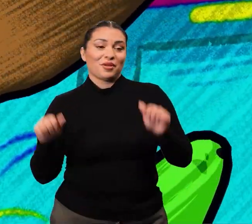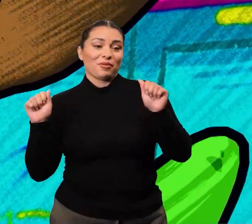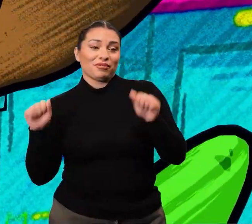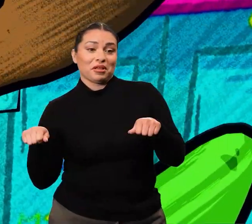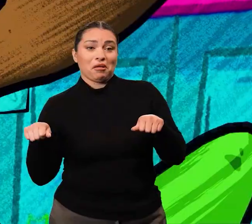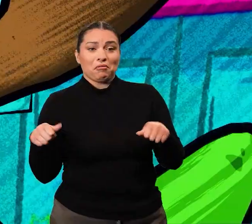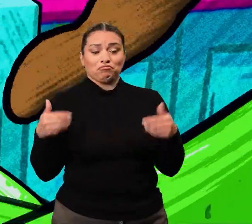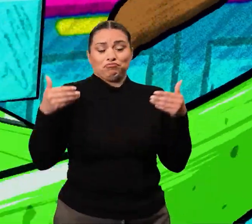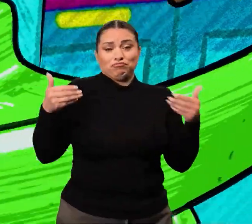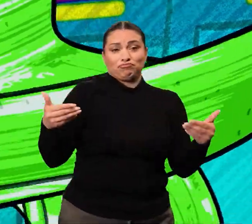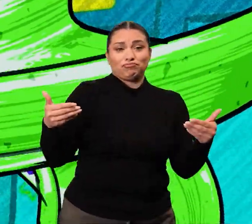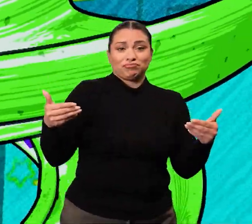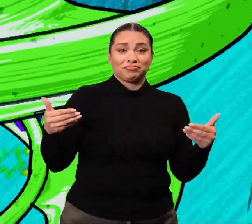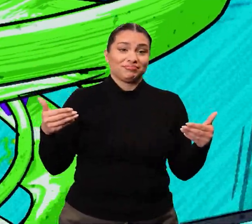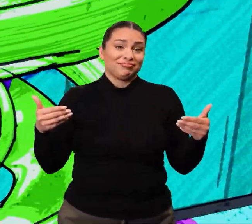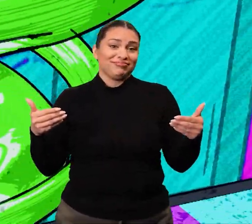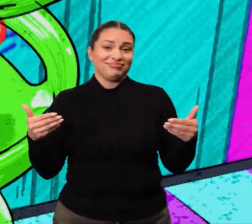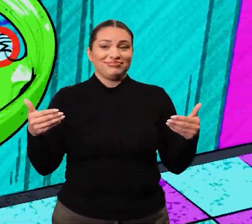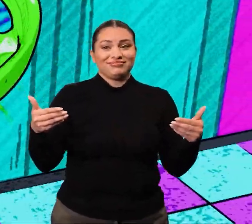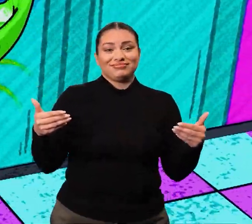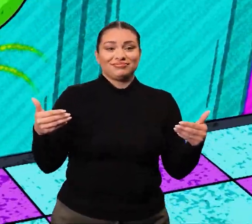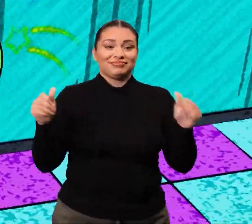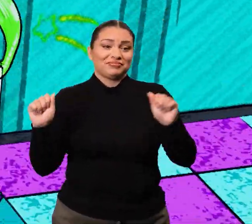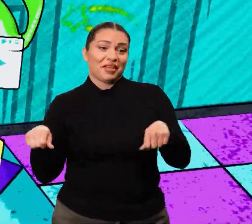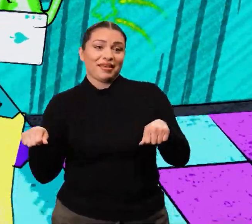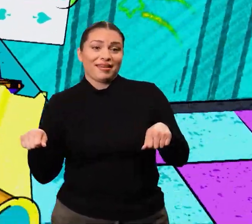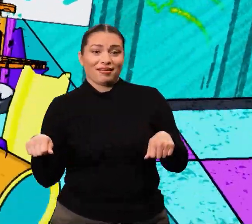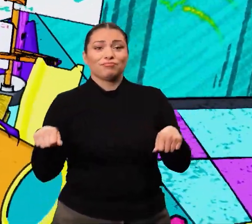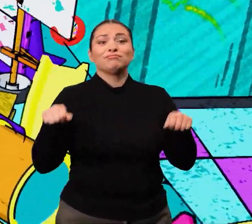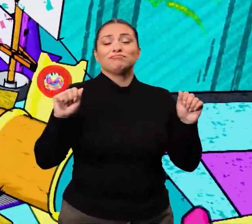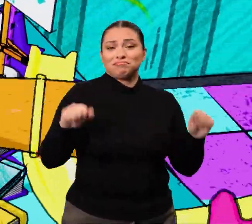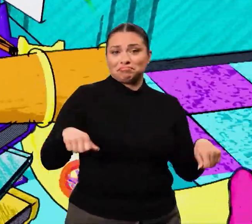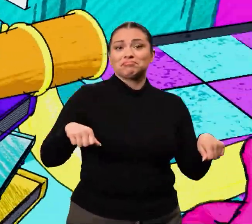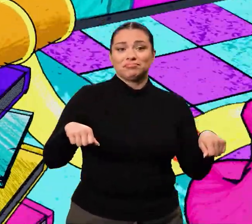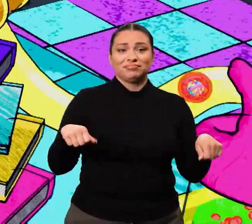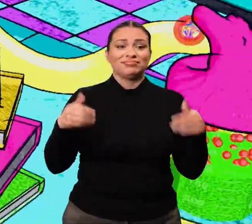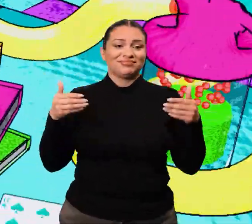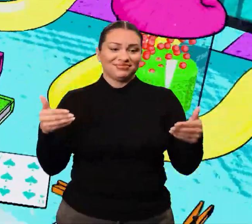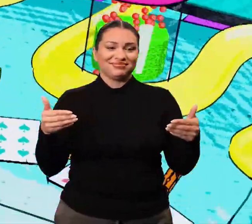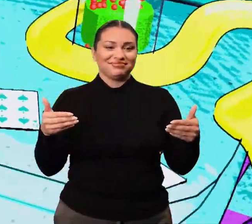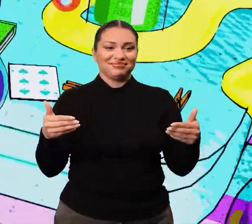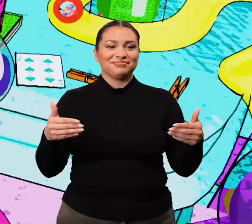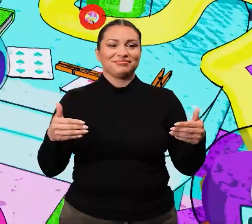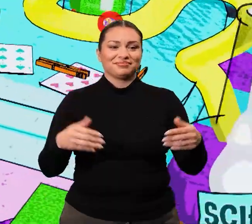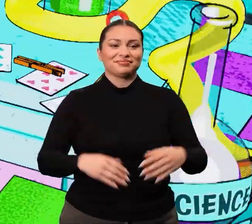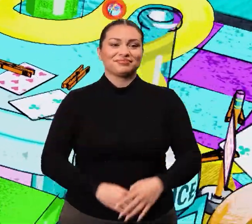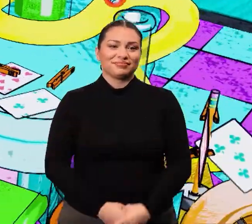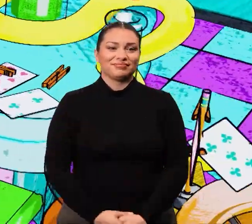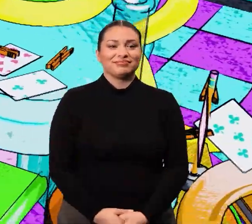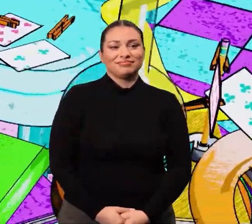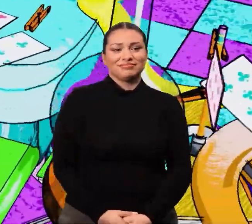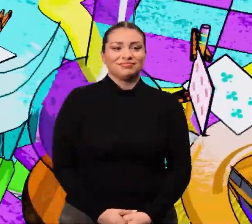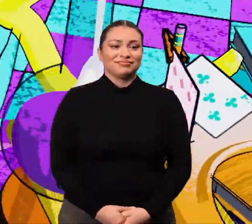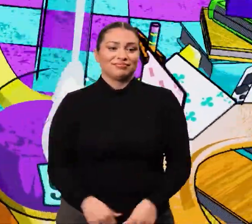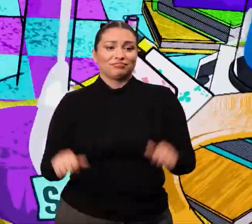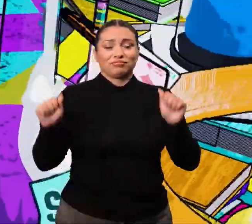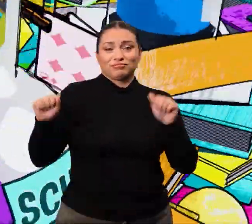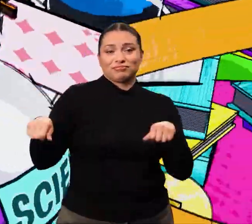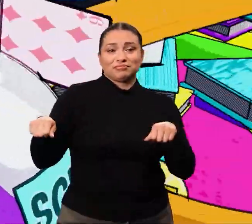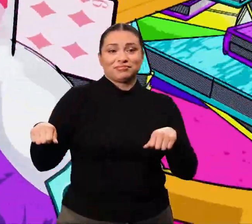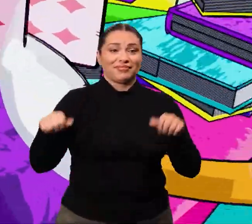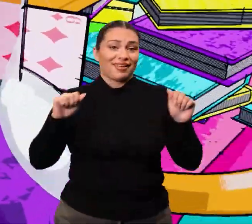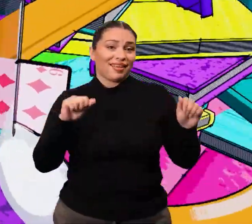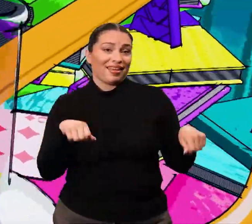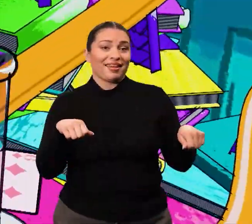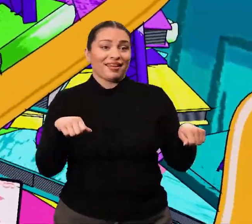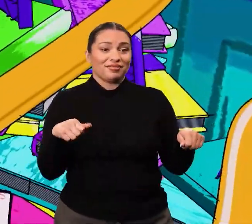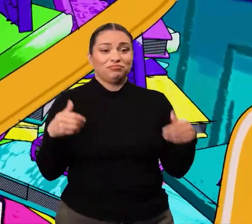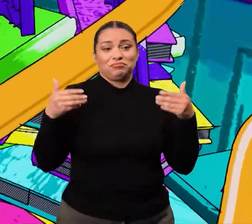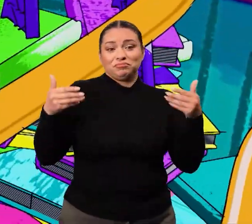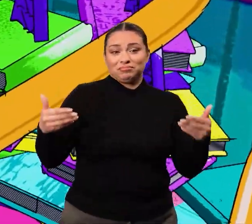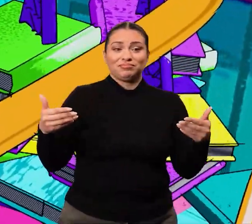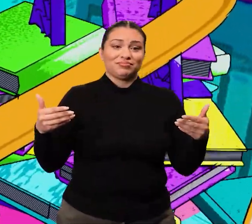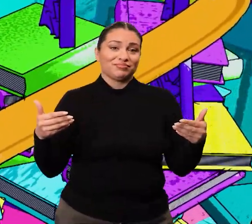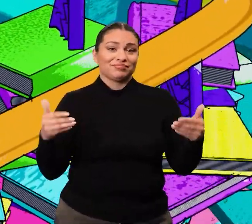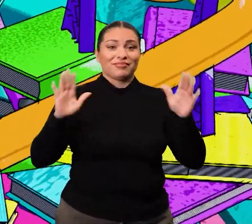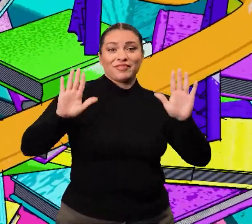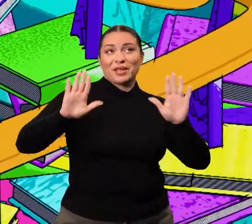We can, we can, we can.